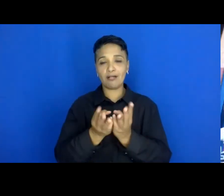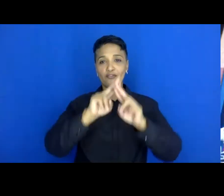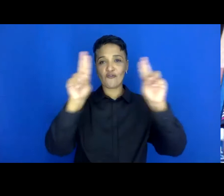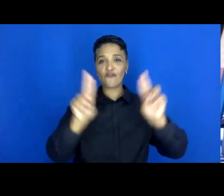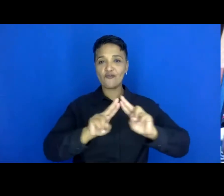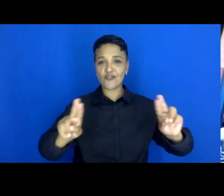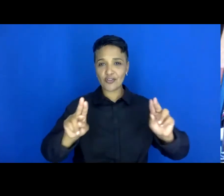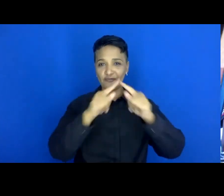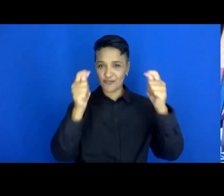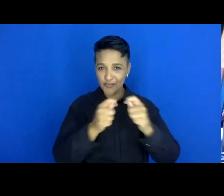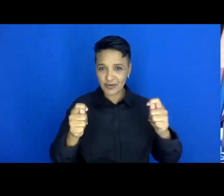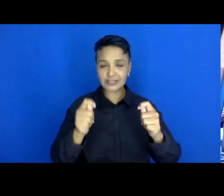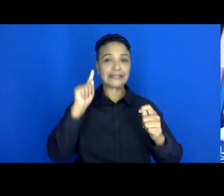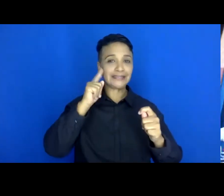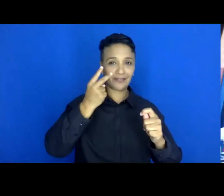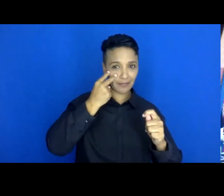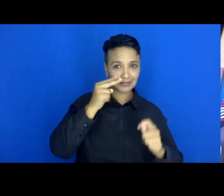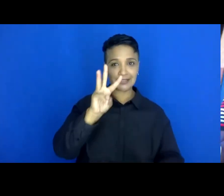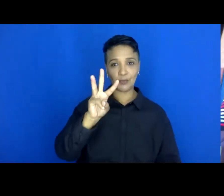i want to share the influence of covet